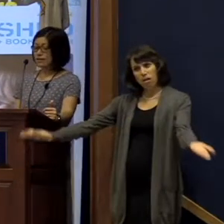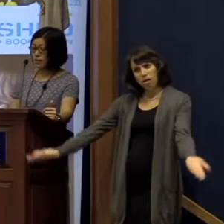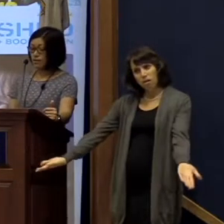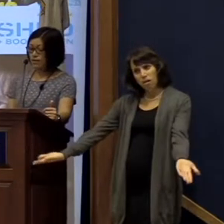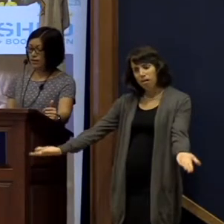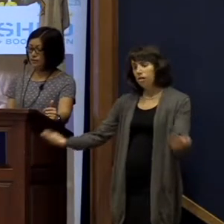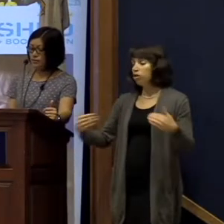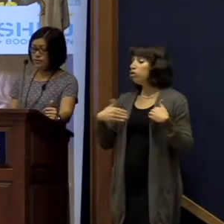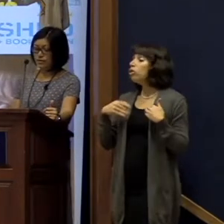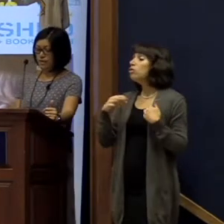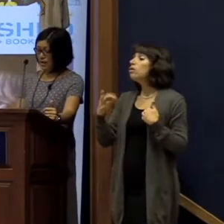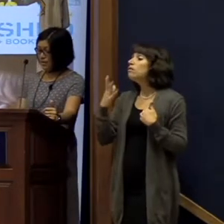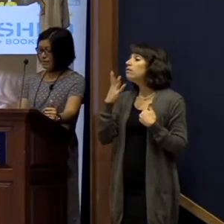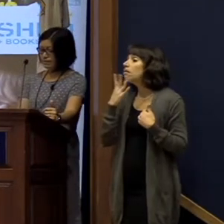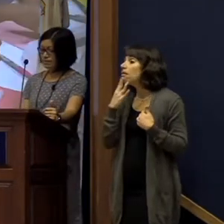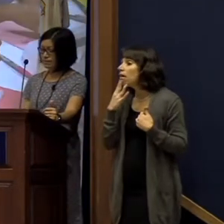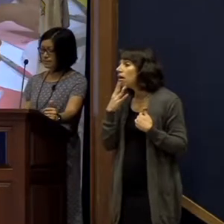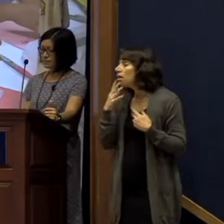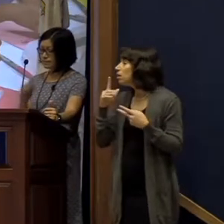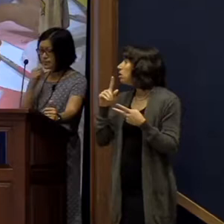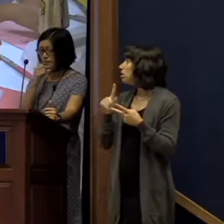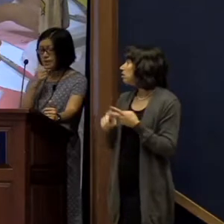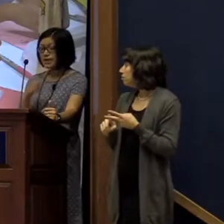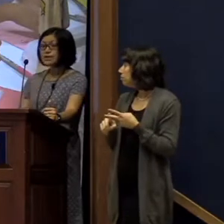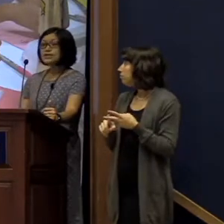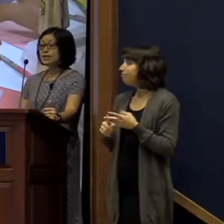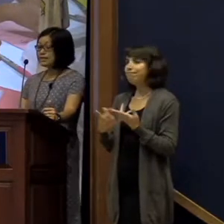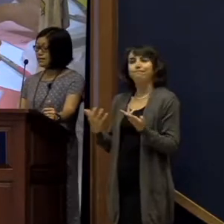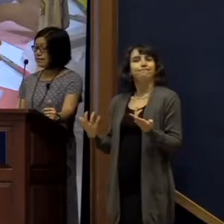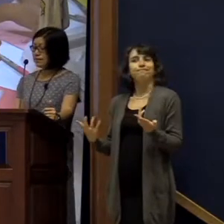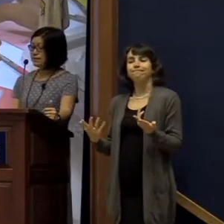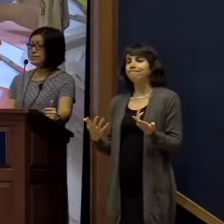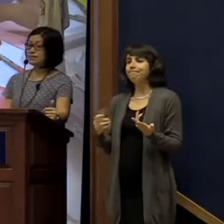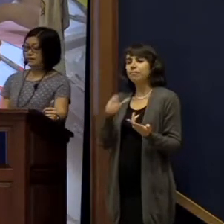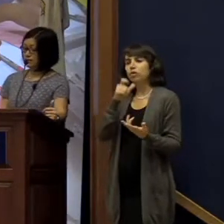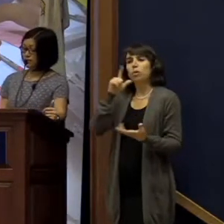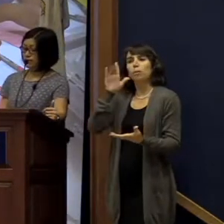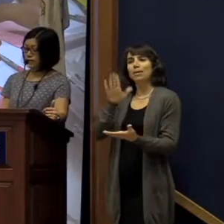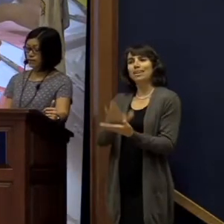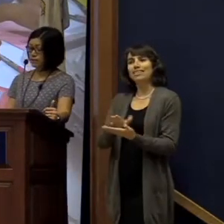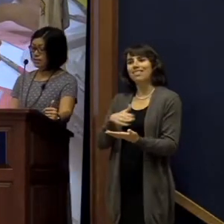low-income youth and girls. So let's look at some statistics from the National Science Board